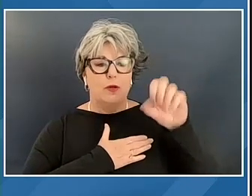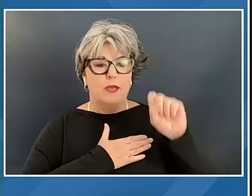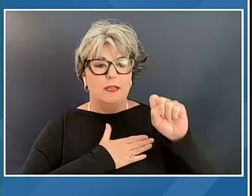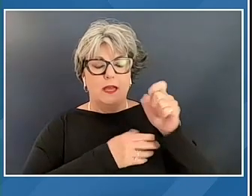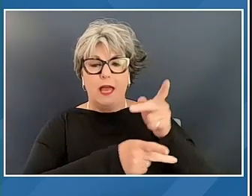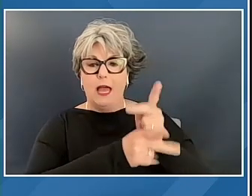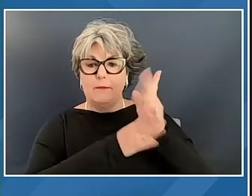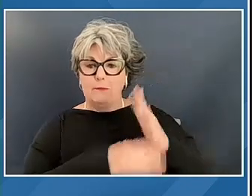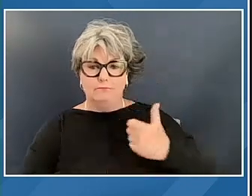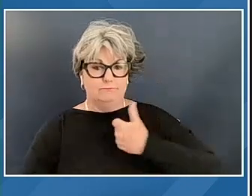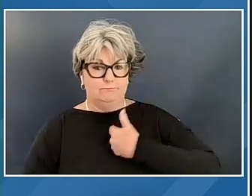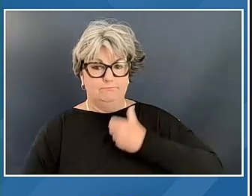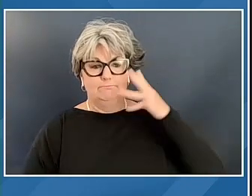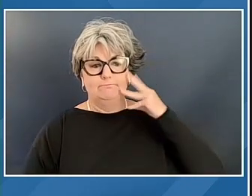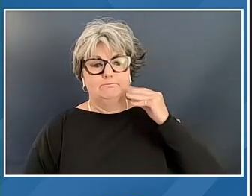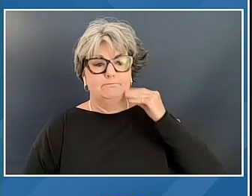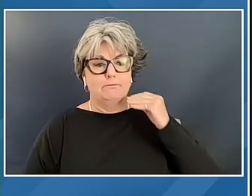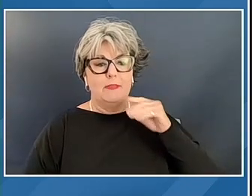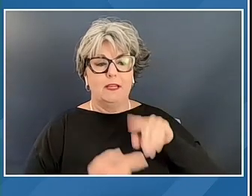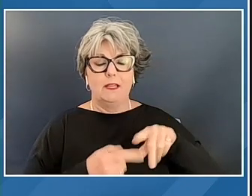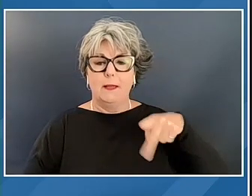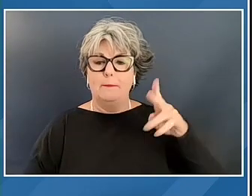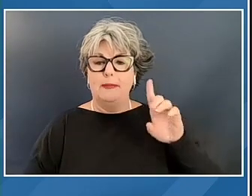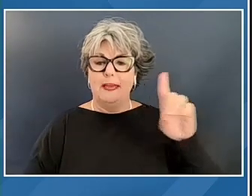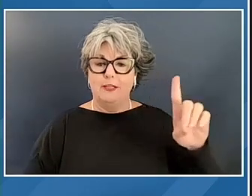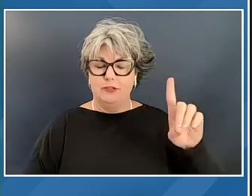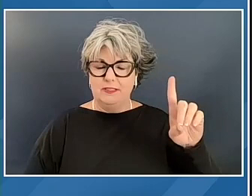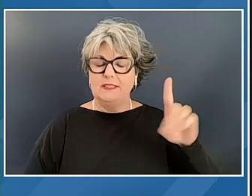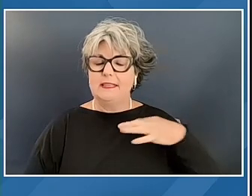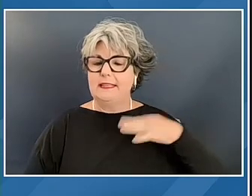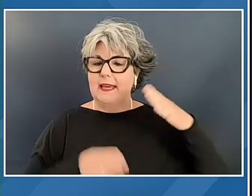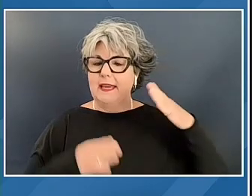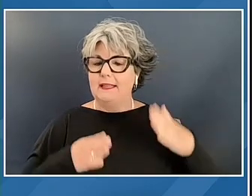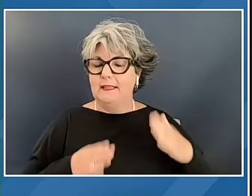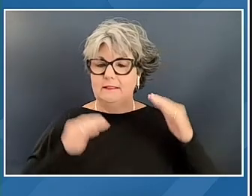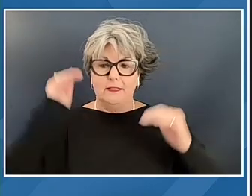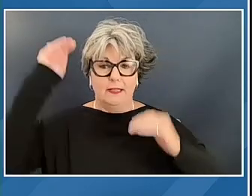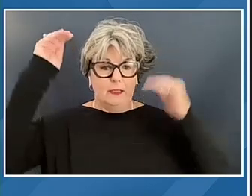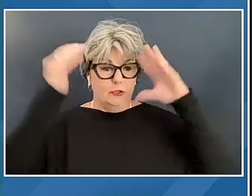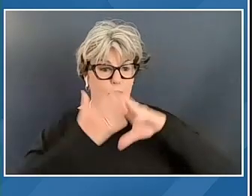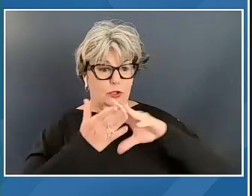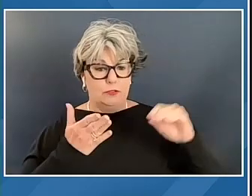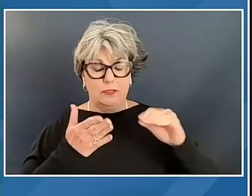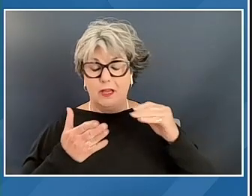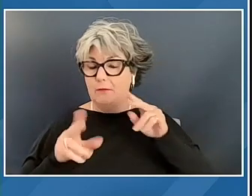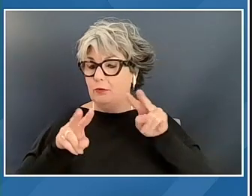currently a doctoral candidate in adult learning. Looking forward to being here as an alternate for state officials.